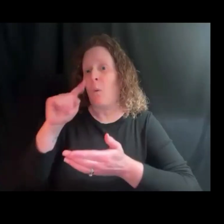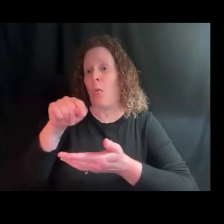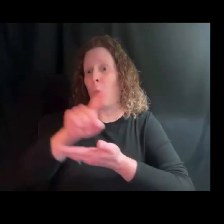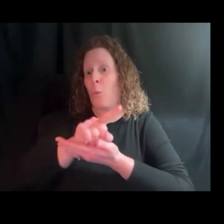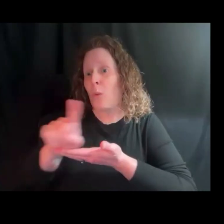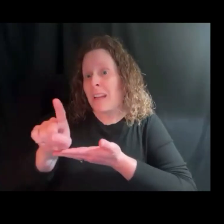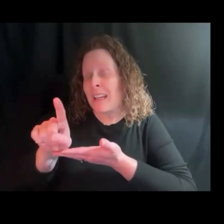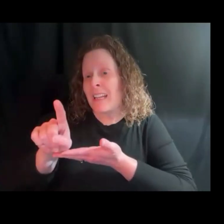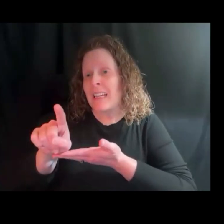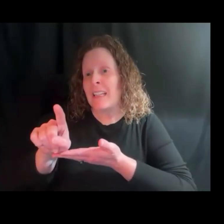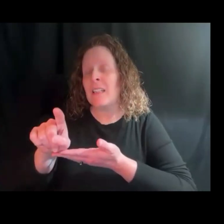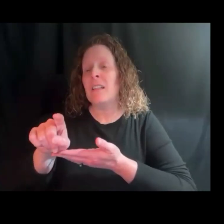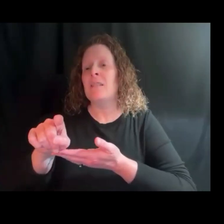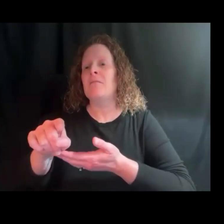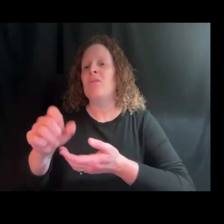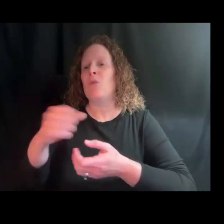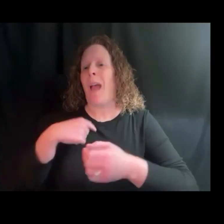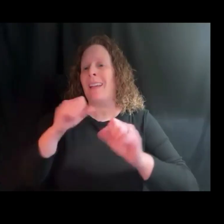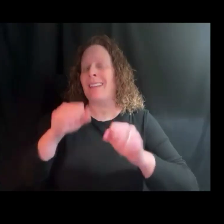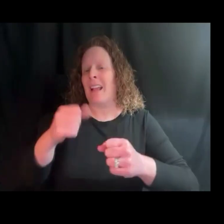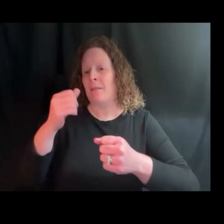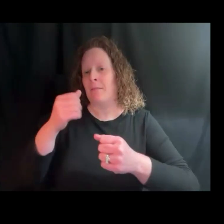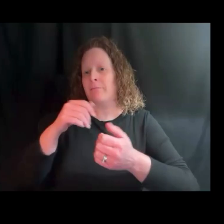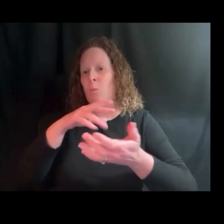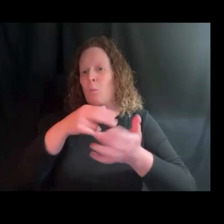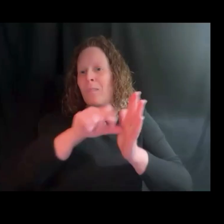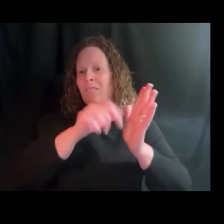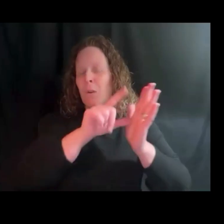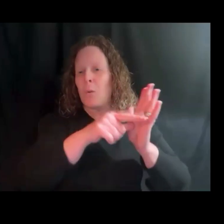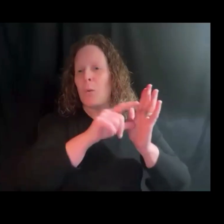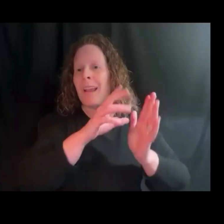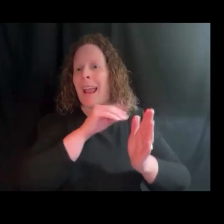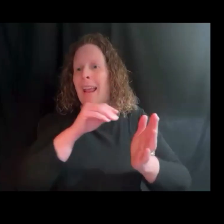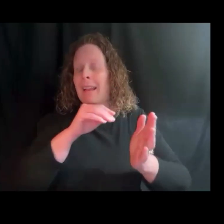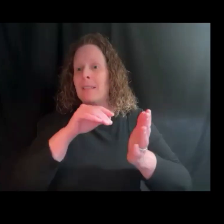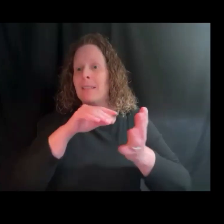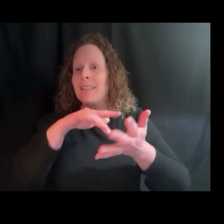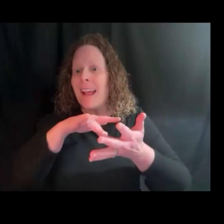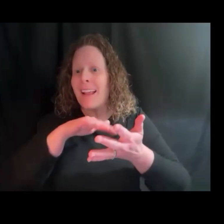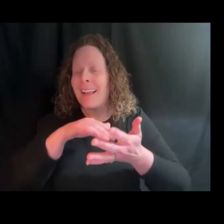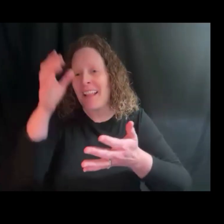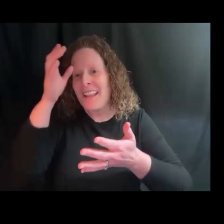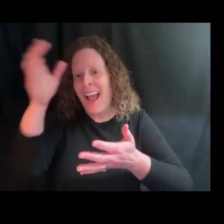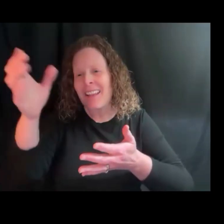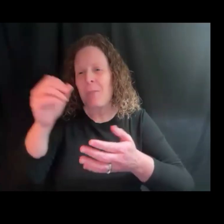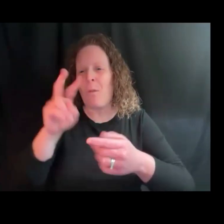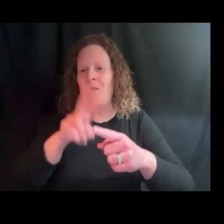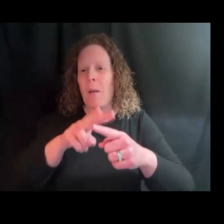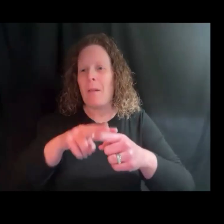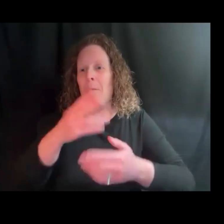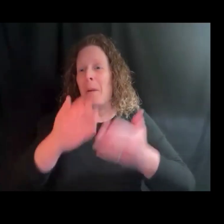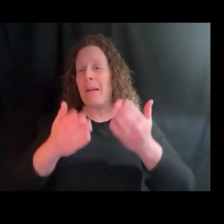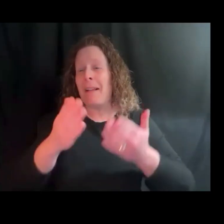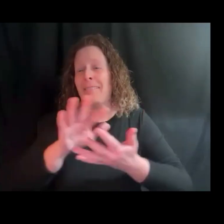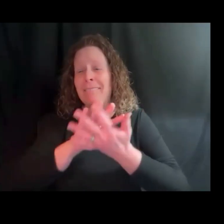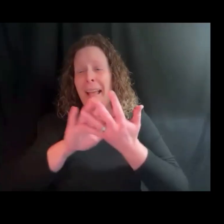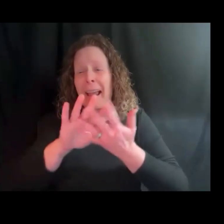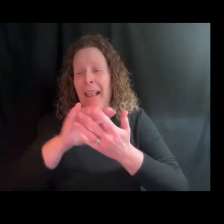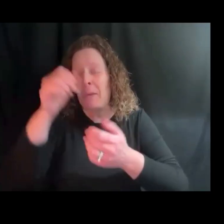their notes or their lesson plans for the week so that the interpreter would be able to review and study the concepts and the